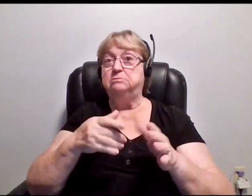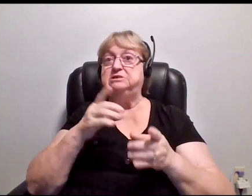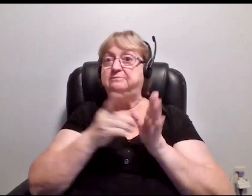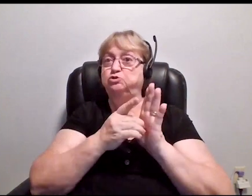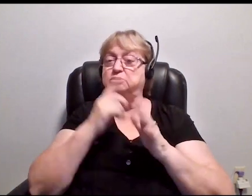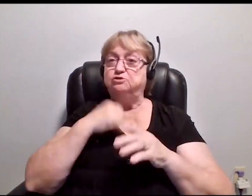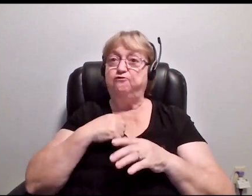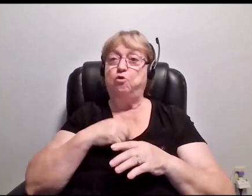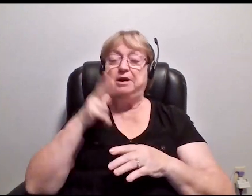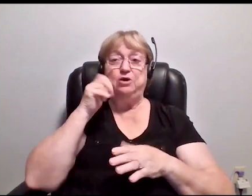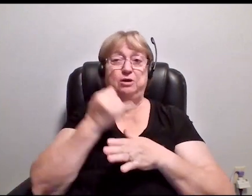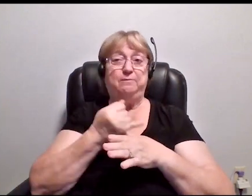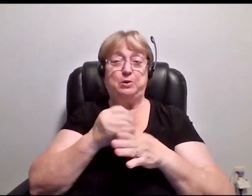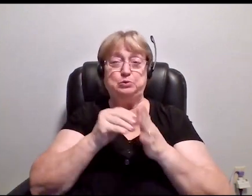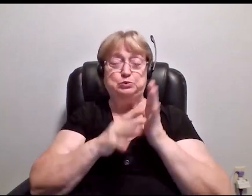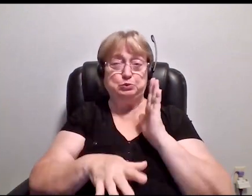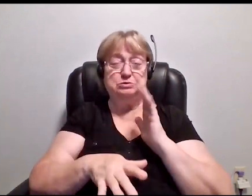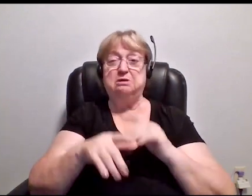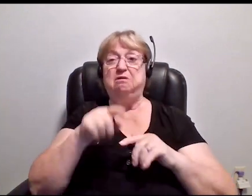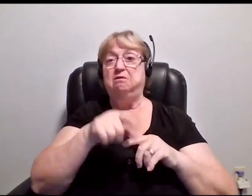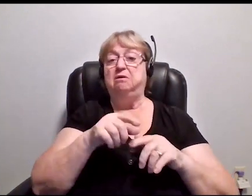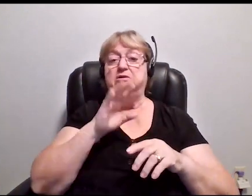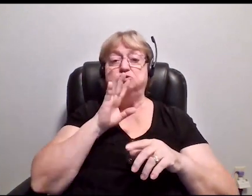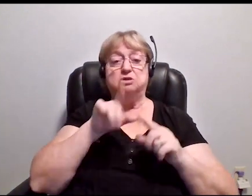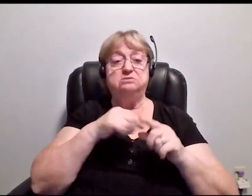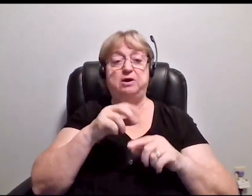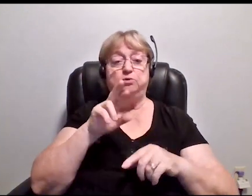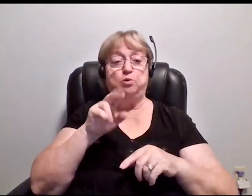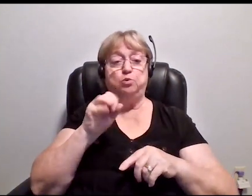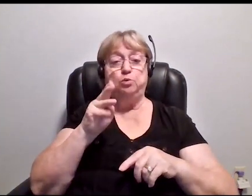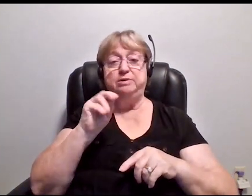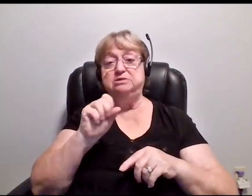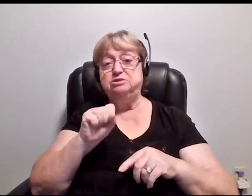Specifically, this example talks about a Rubens tube, which is a way of showing pressure waves